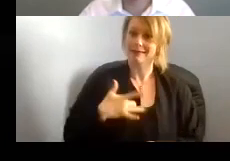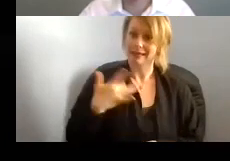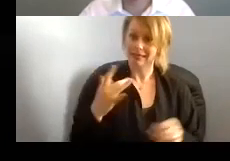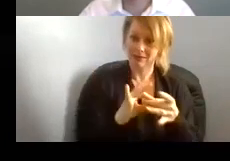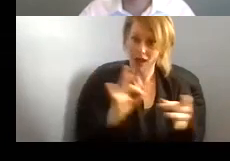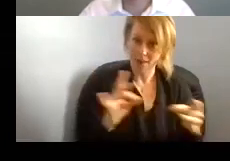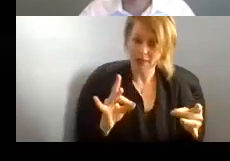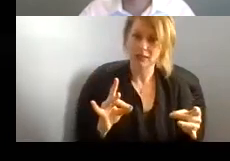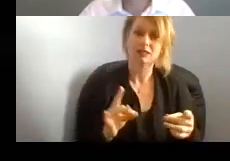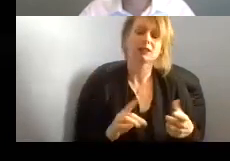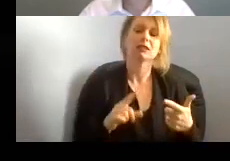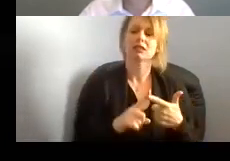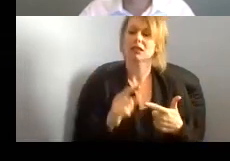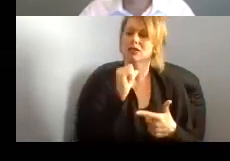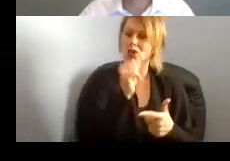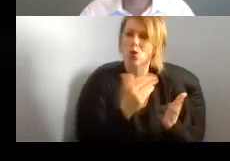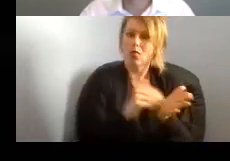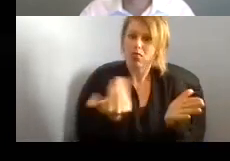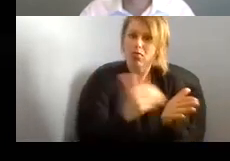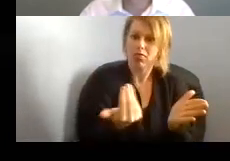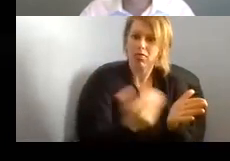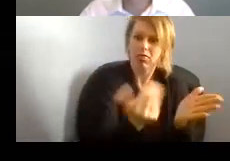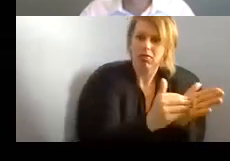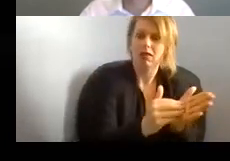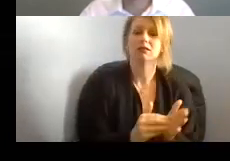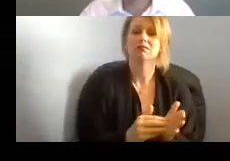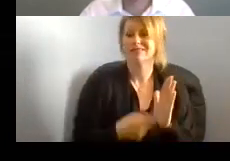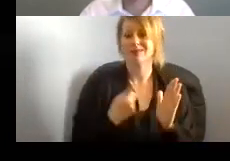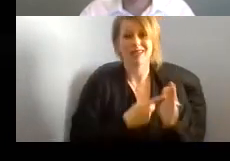questions about the death, or sometimes even tease the grieving peer.